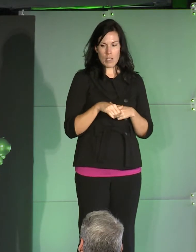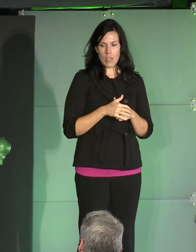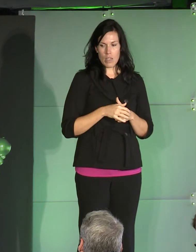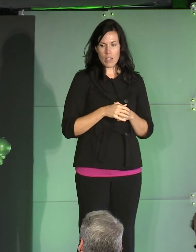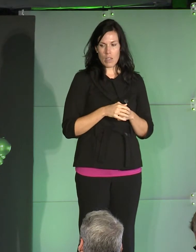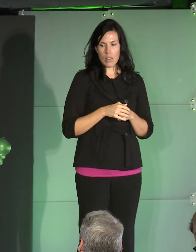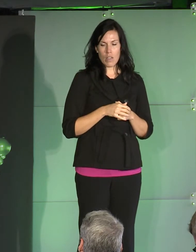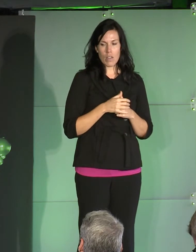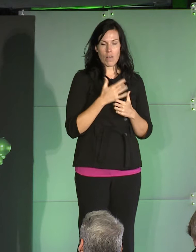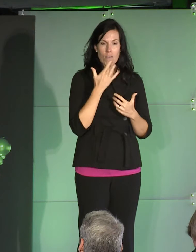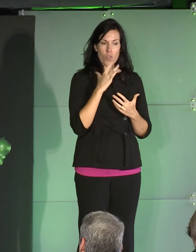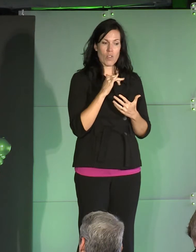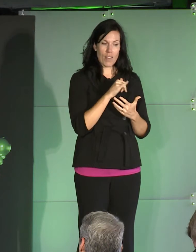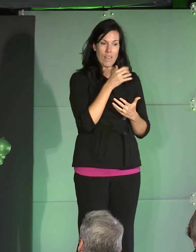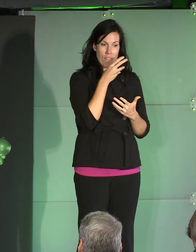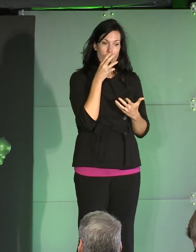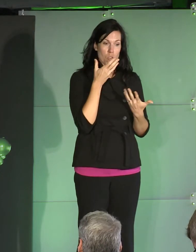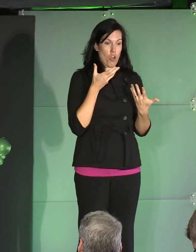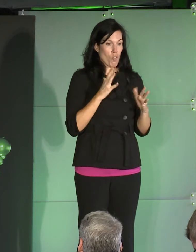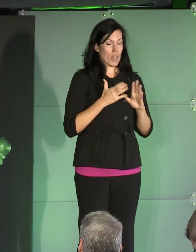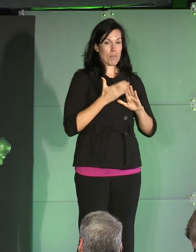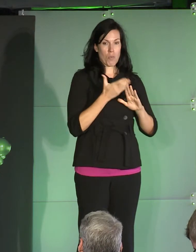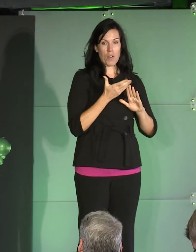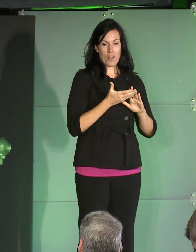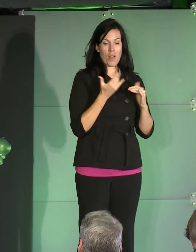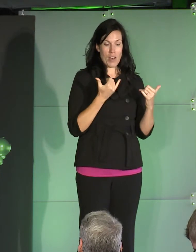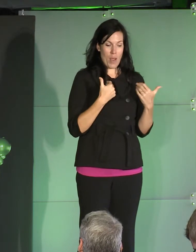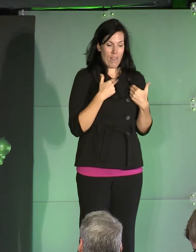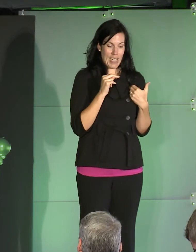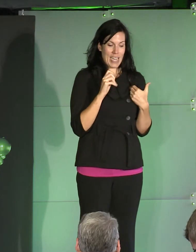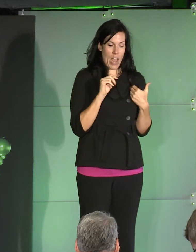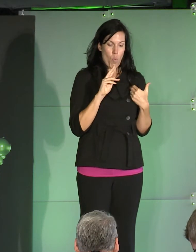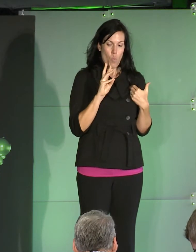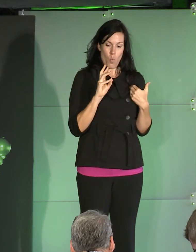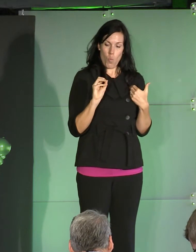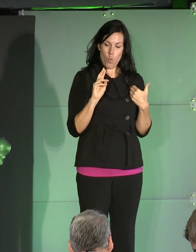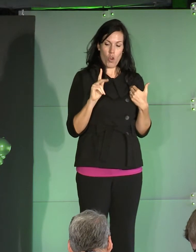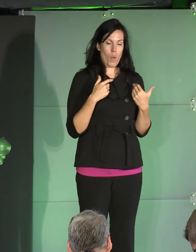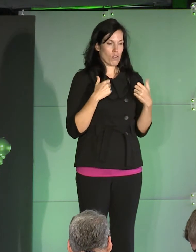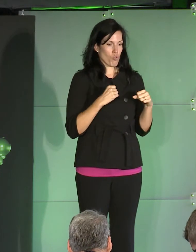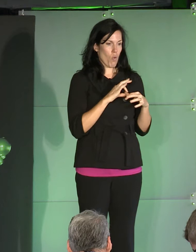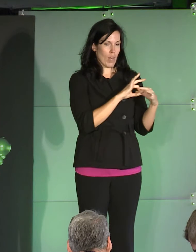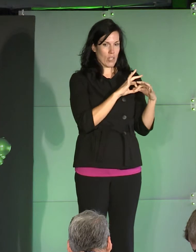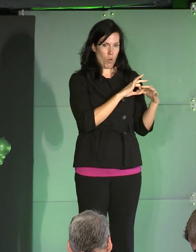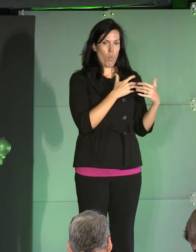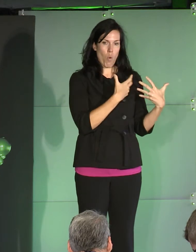Fortunately enough, these farms are operating right now. So we have a network. We have strong relationships there. And I think we really want to continue to go back and work